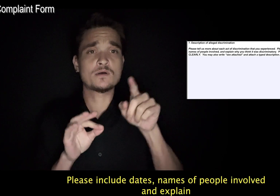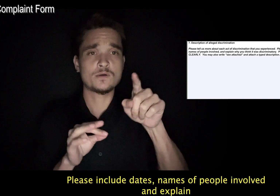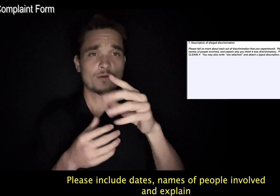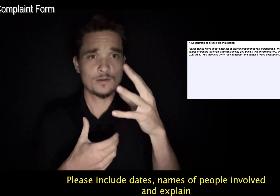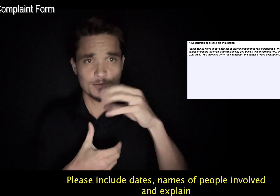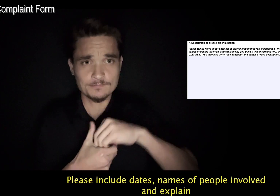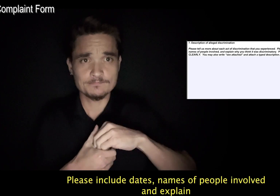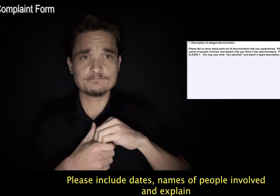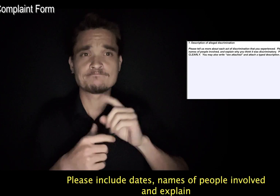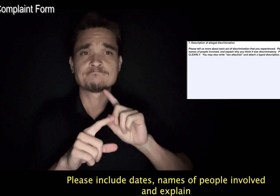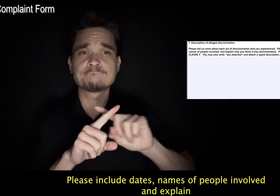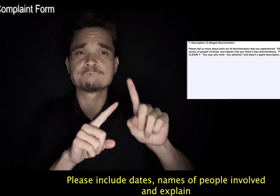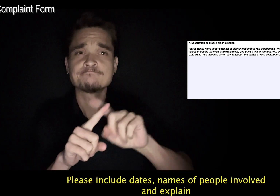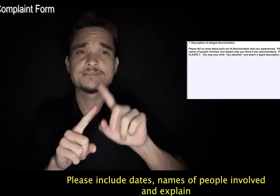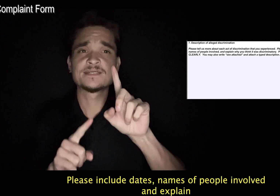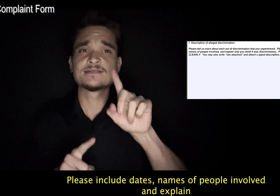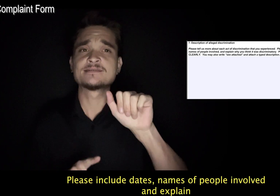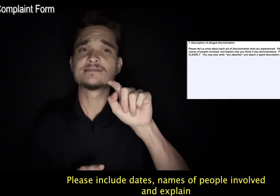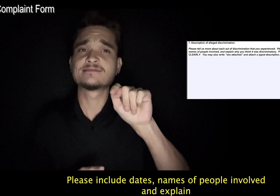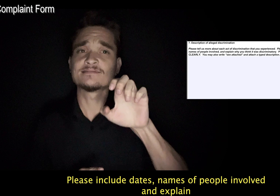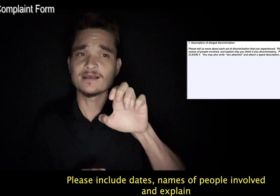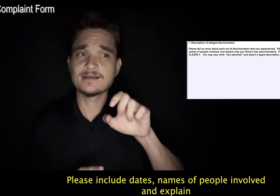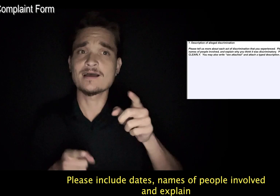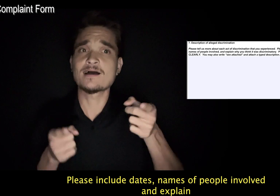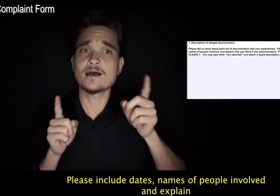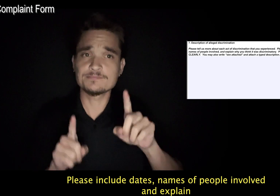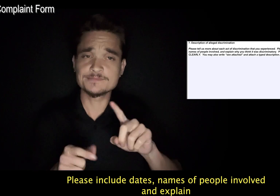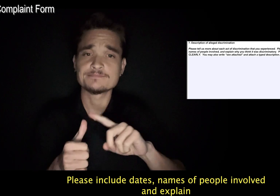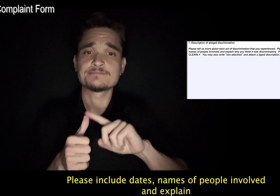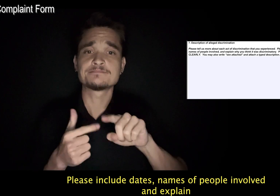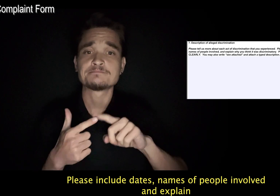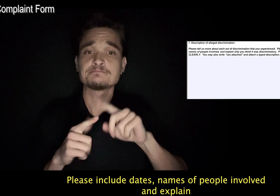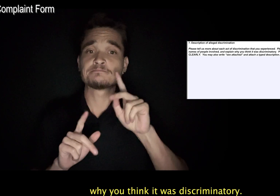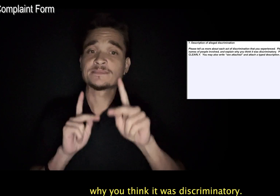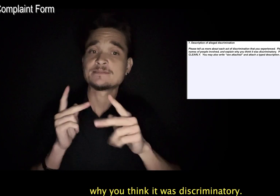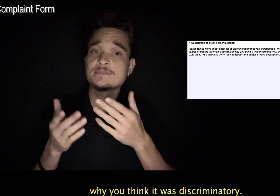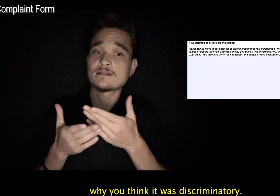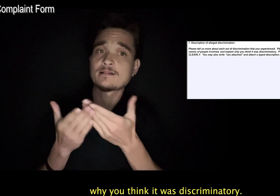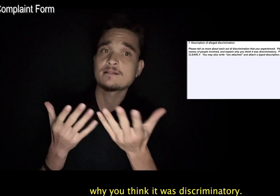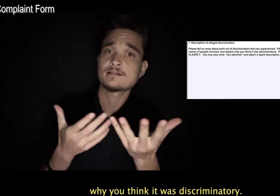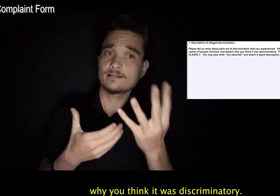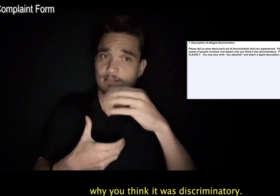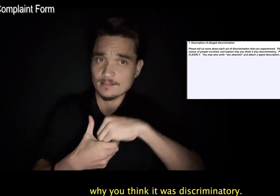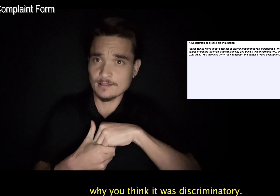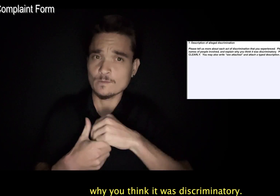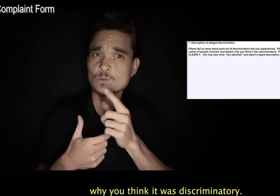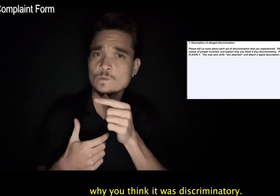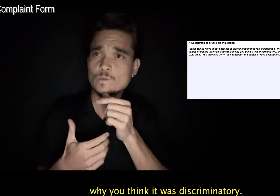Please include dates, names of people involved and explain why you think it was discriminatory.